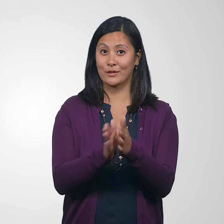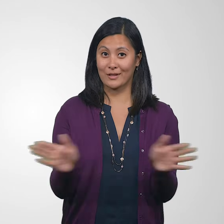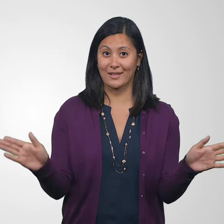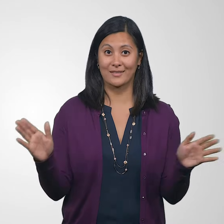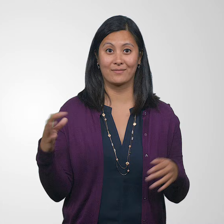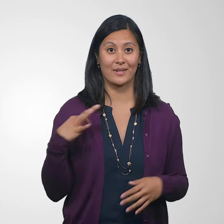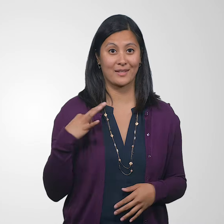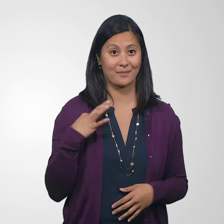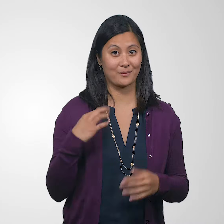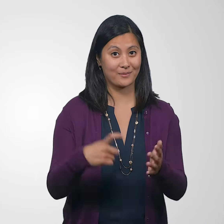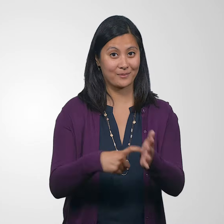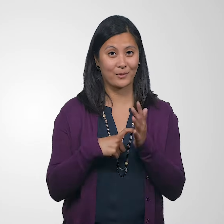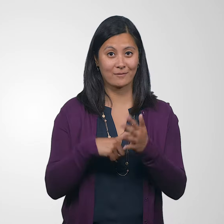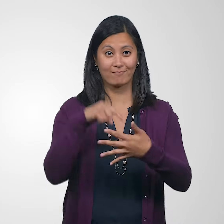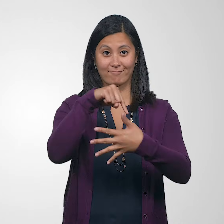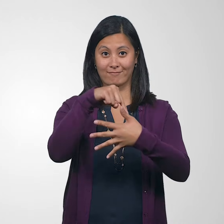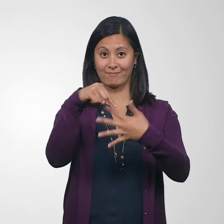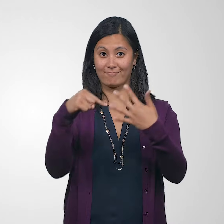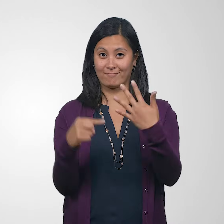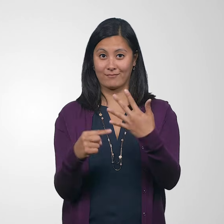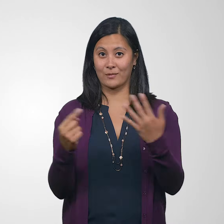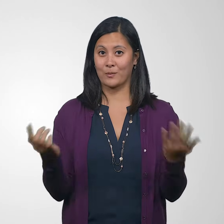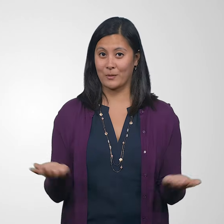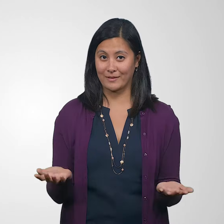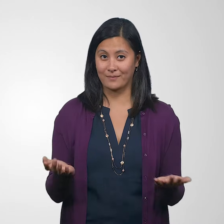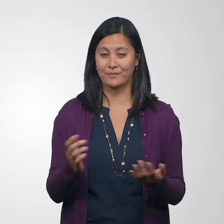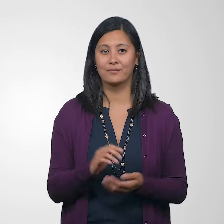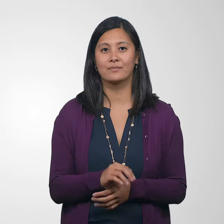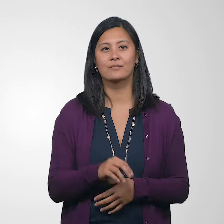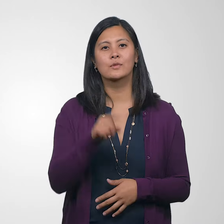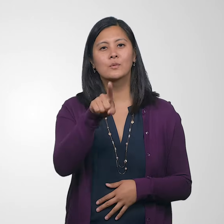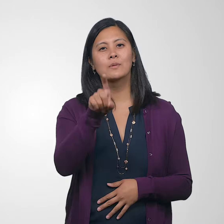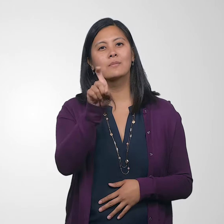The general eligibility requirements are as follows.